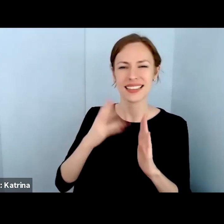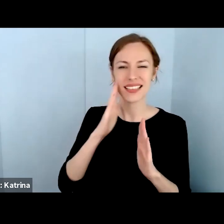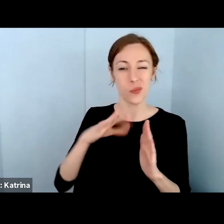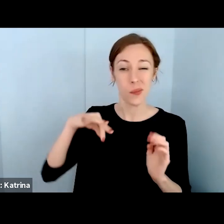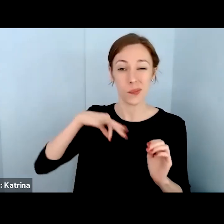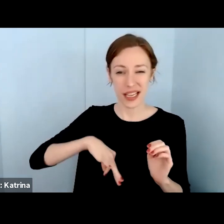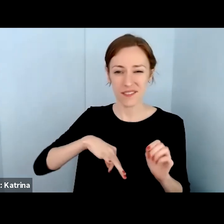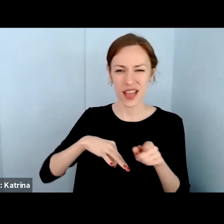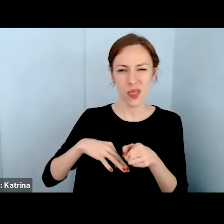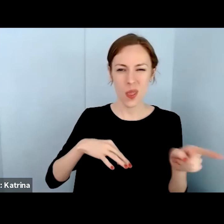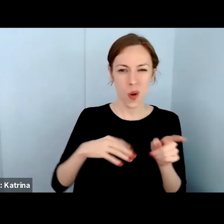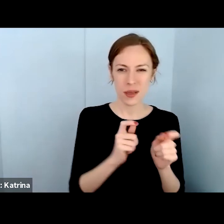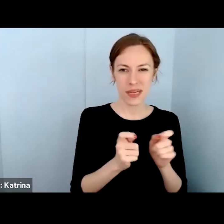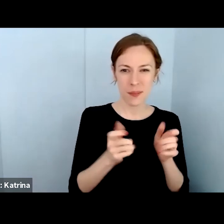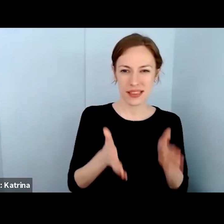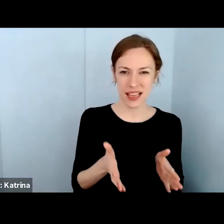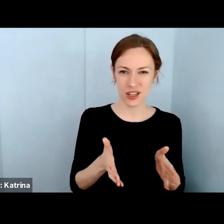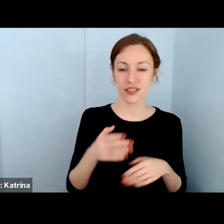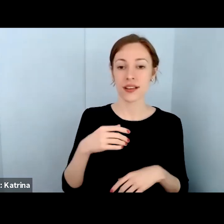I never said that.